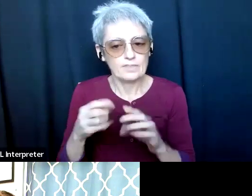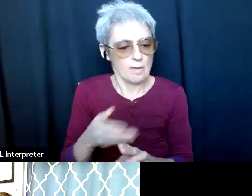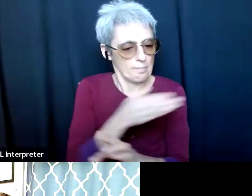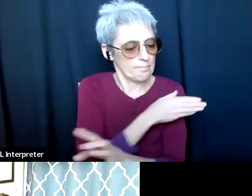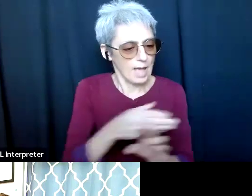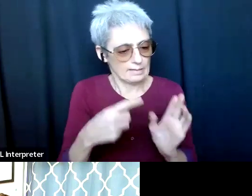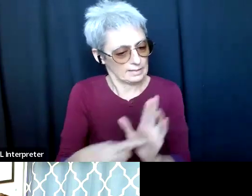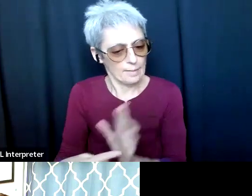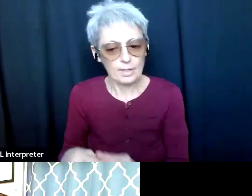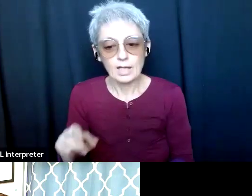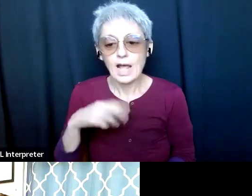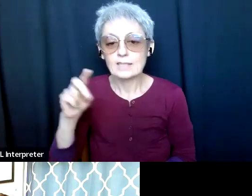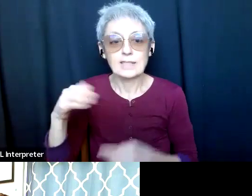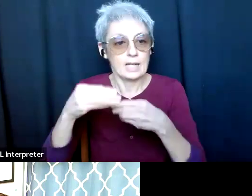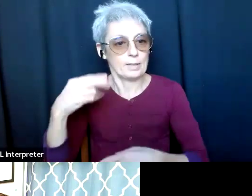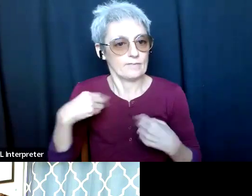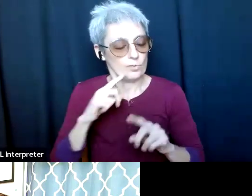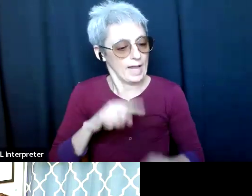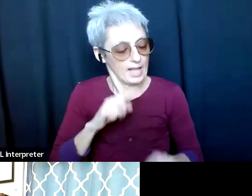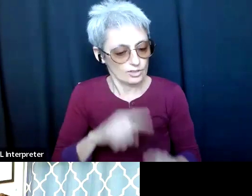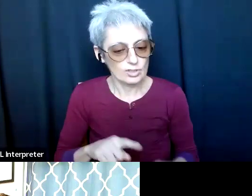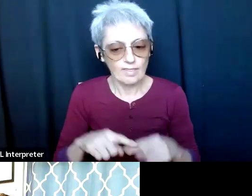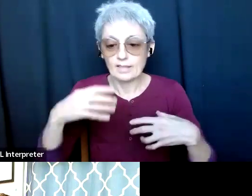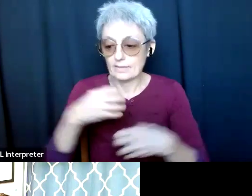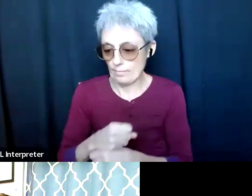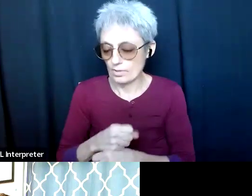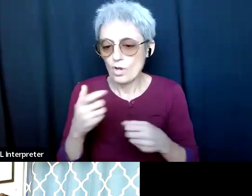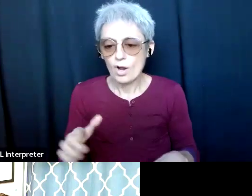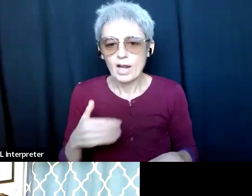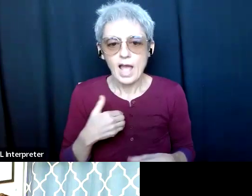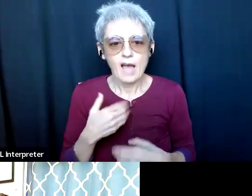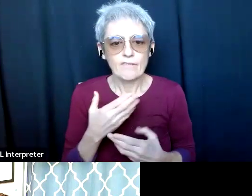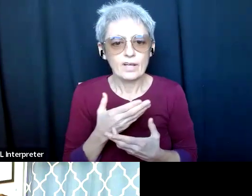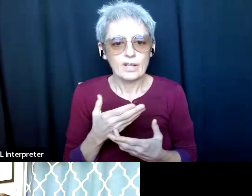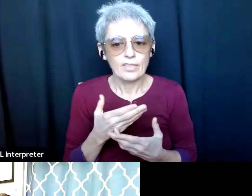to find how these effects generalize across different domains.